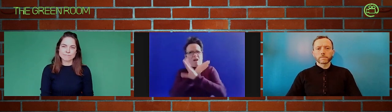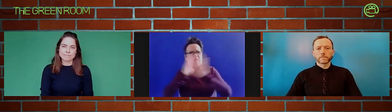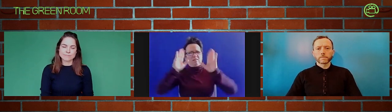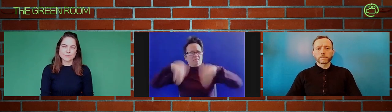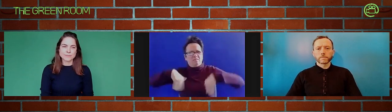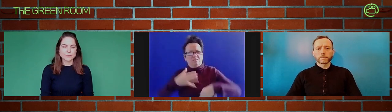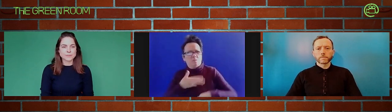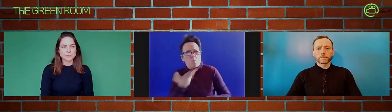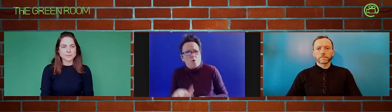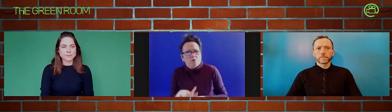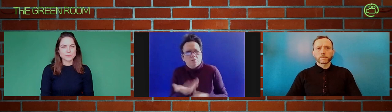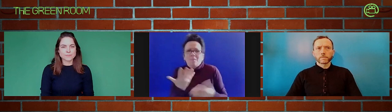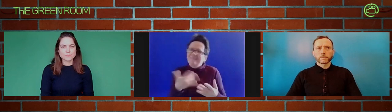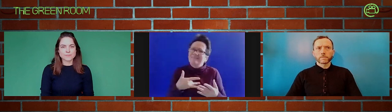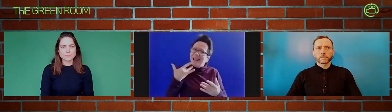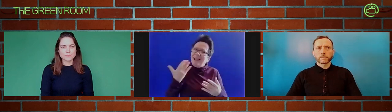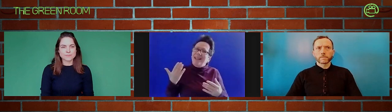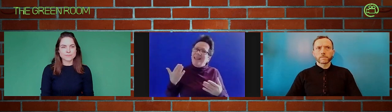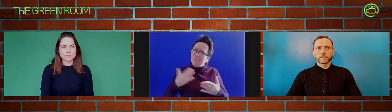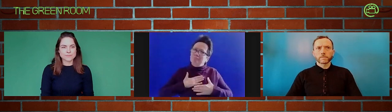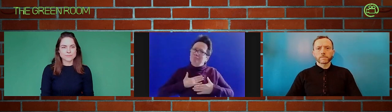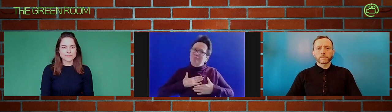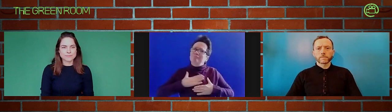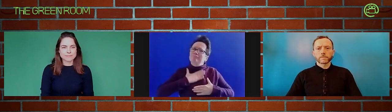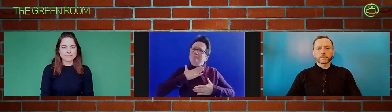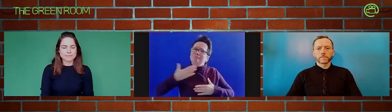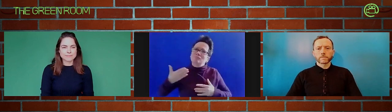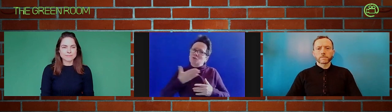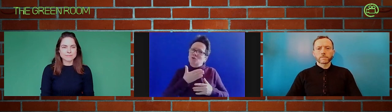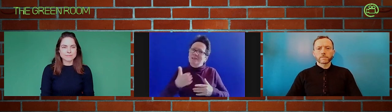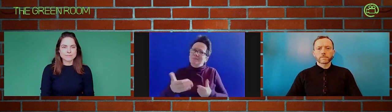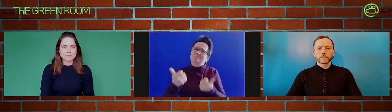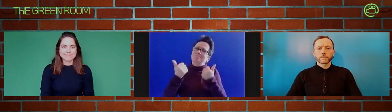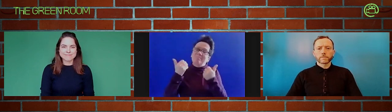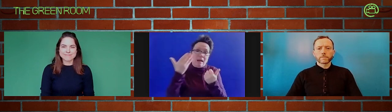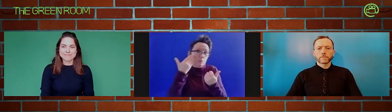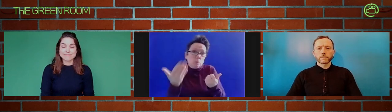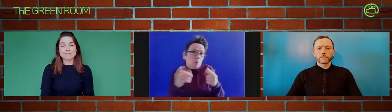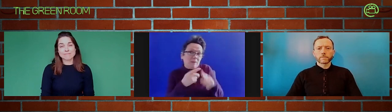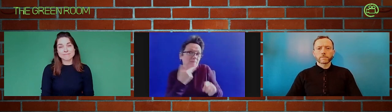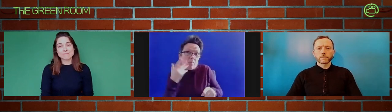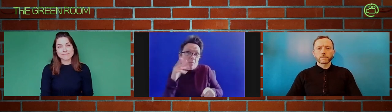nice journey so far. I don't know if it's been the same for other people. JS: Yeah, I think, I mean that's